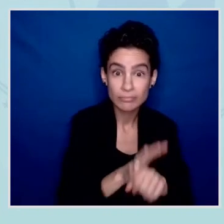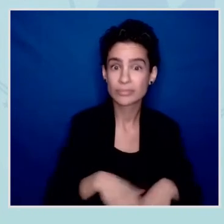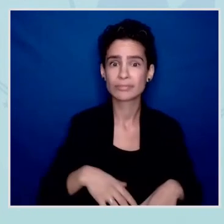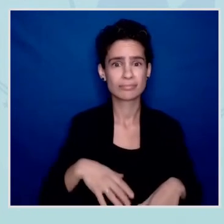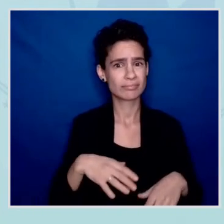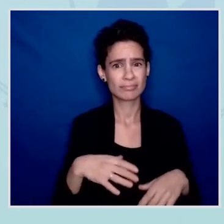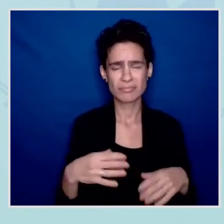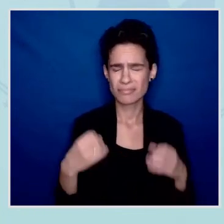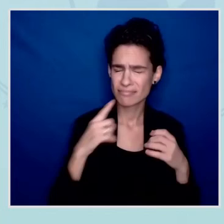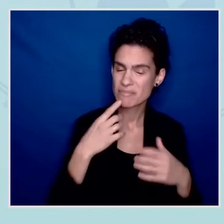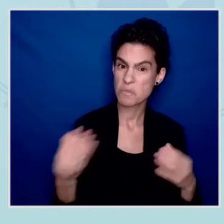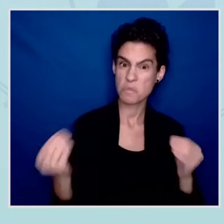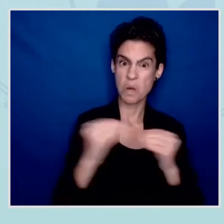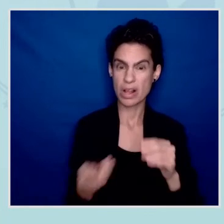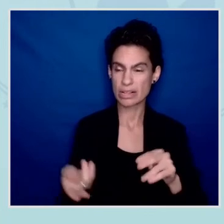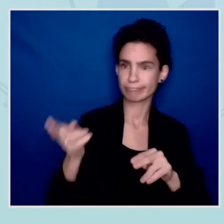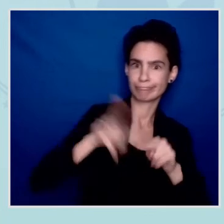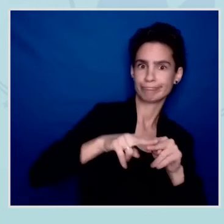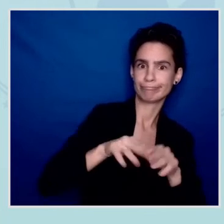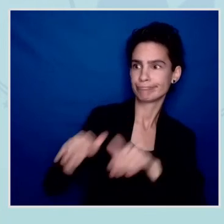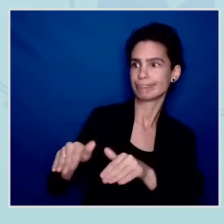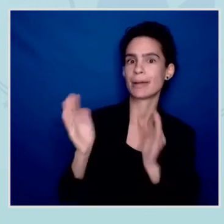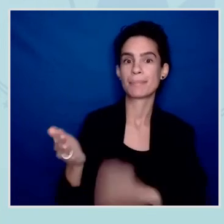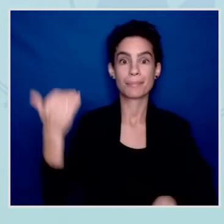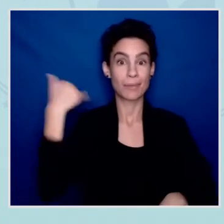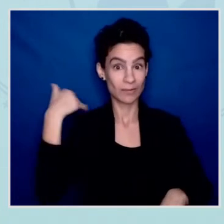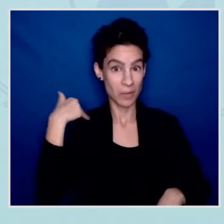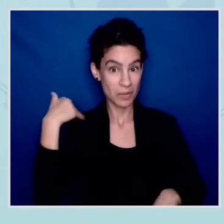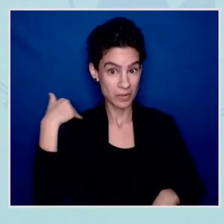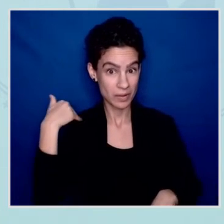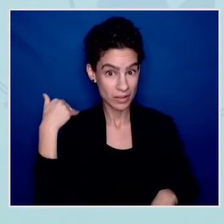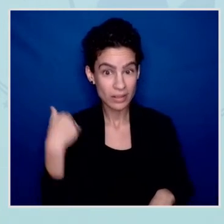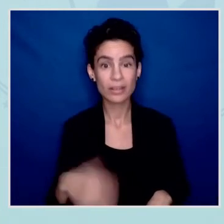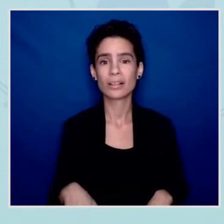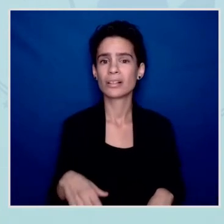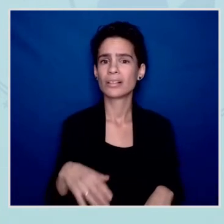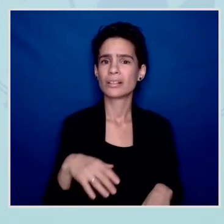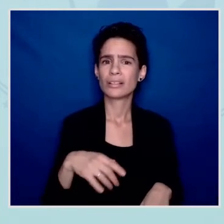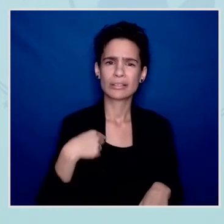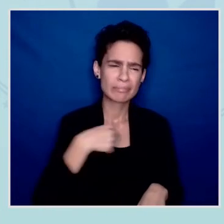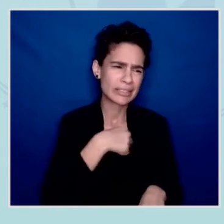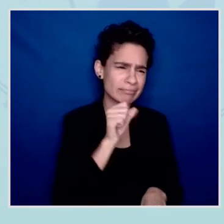A RECORD 50 HIGH-LEVEL APPOINTMENTS THAT ARE SUBJECT TO